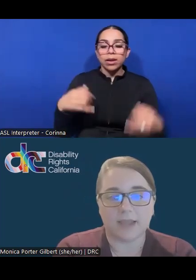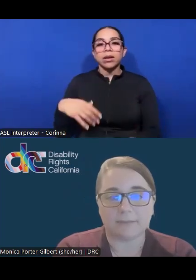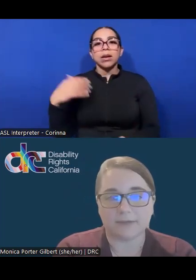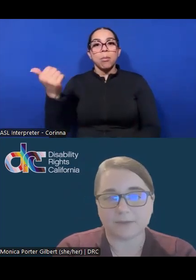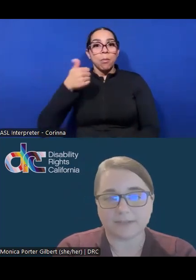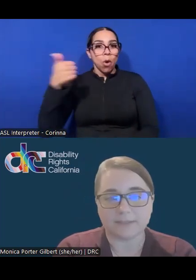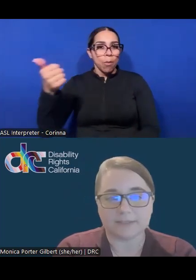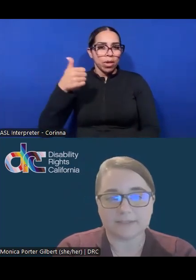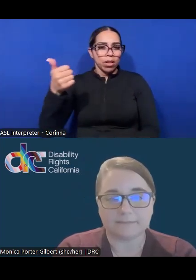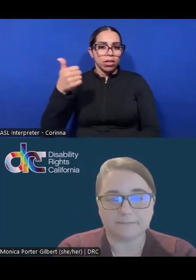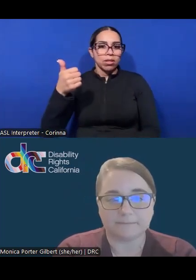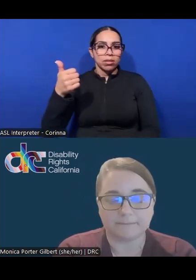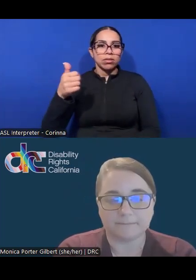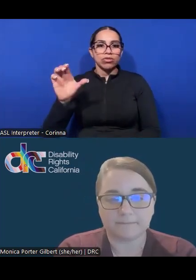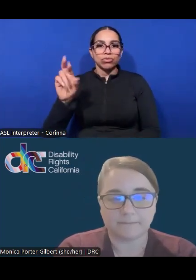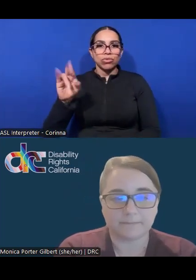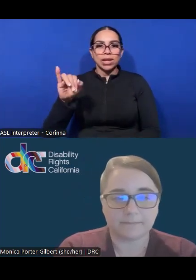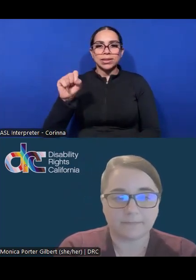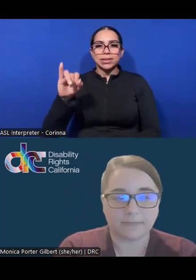and peer response.